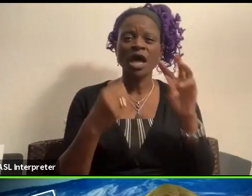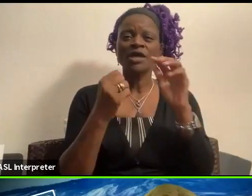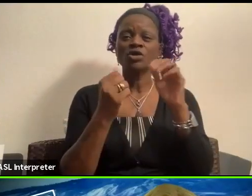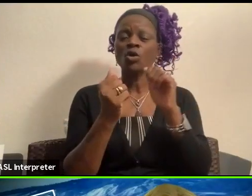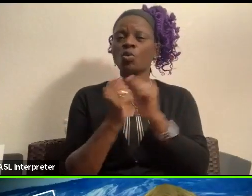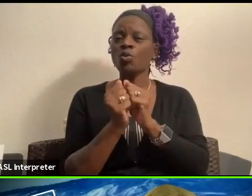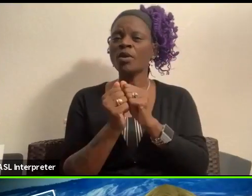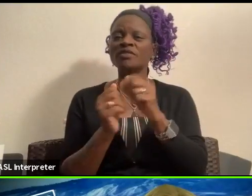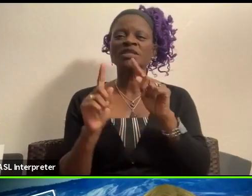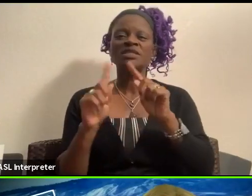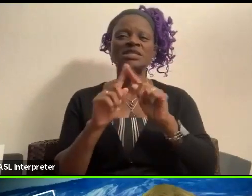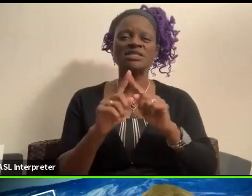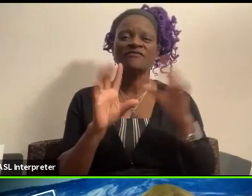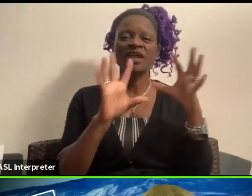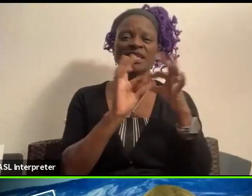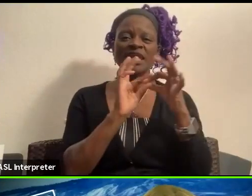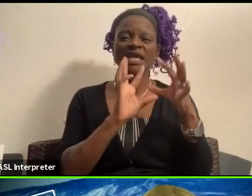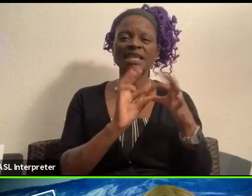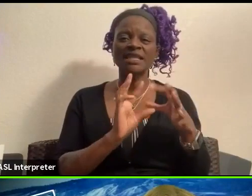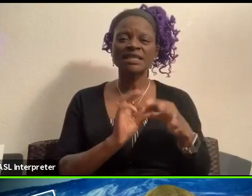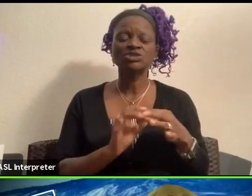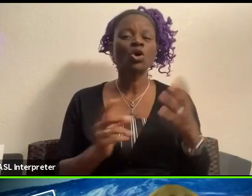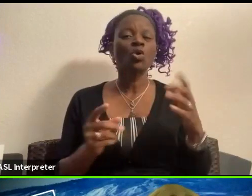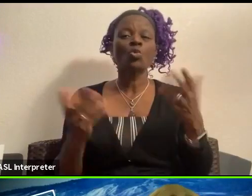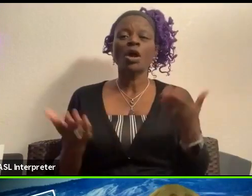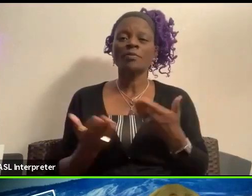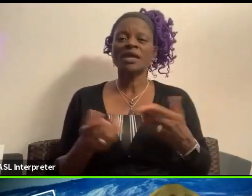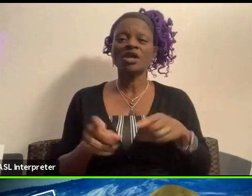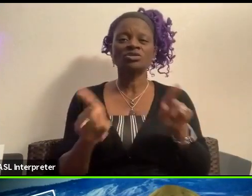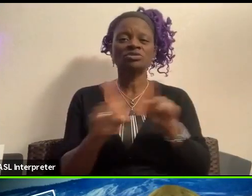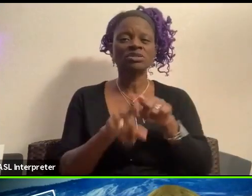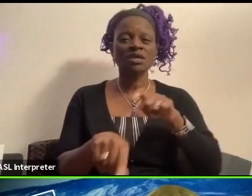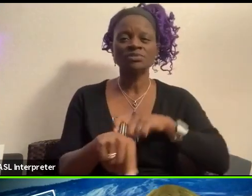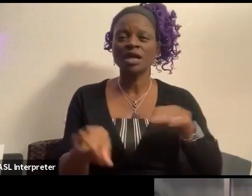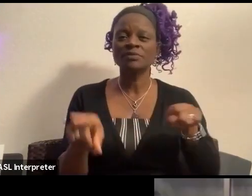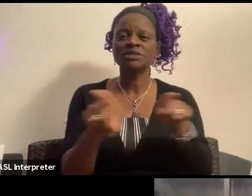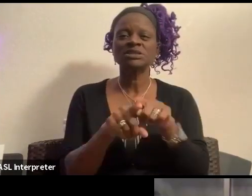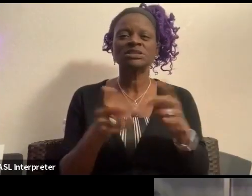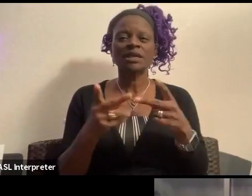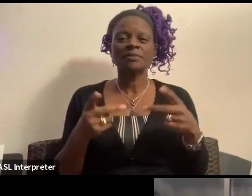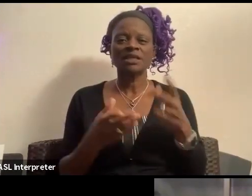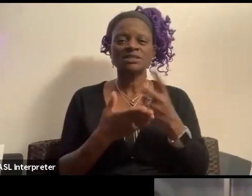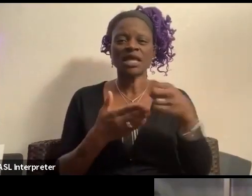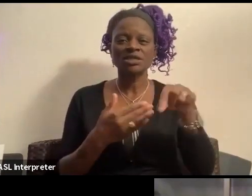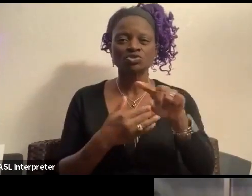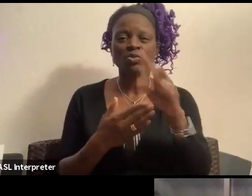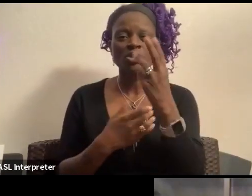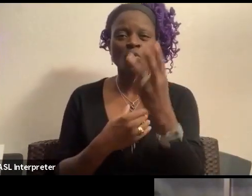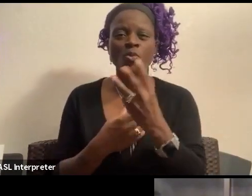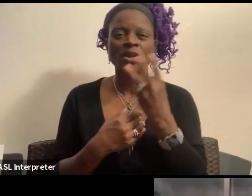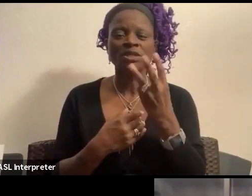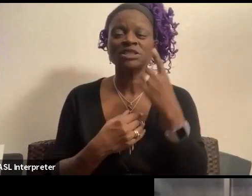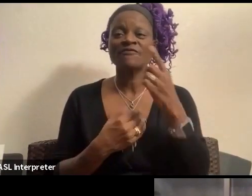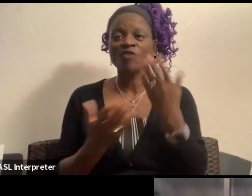And of course, we will be here same time, same place next Wednesday at five p.m. for another one of these live community briefings.